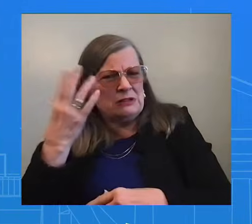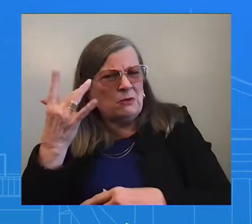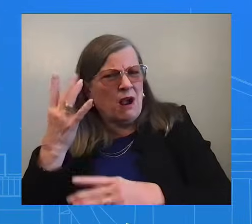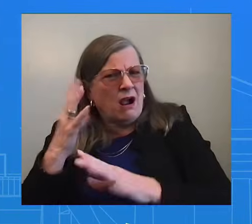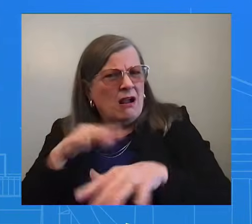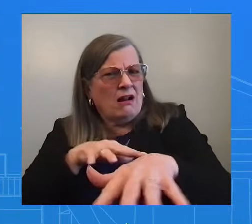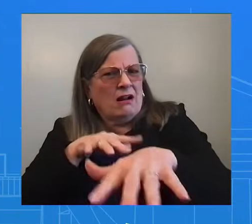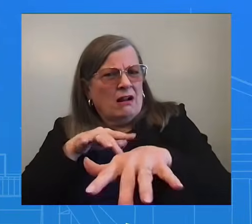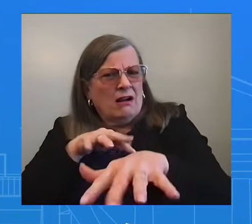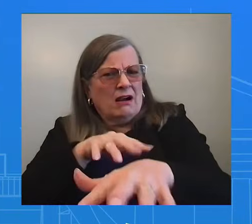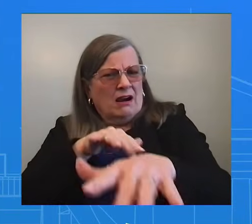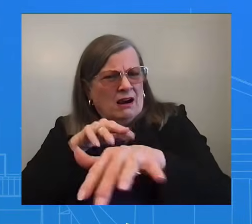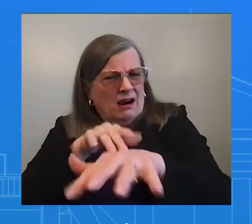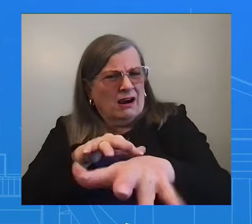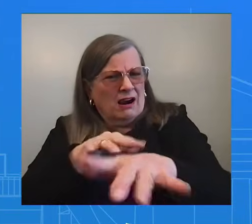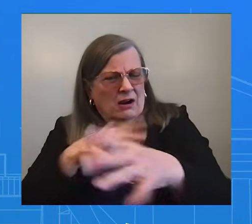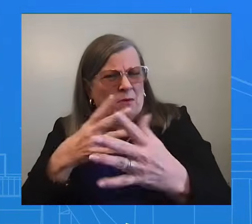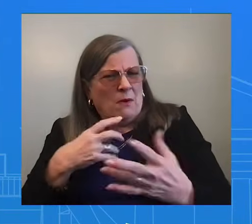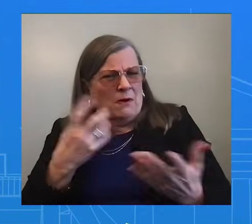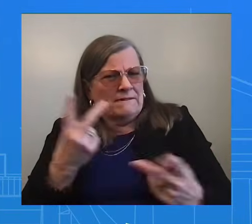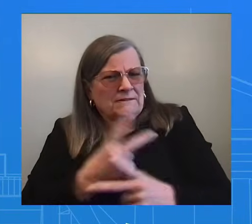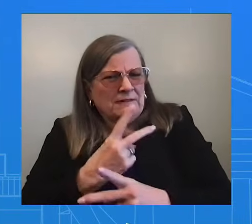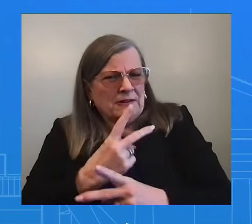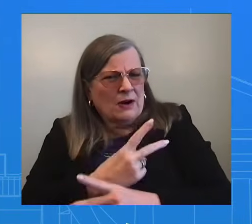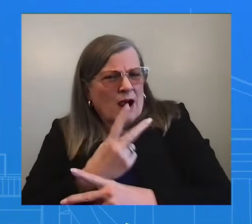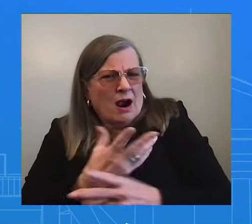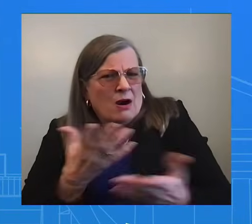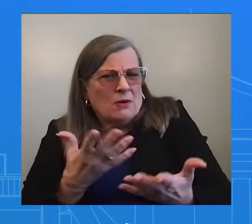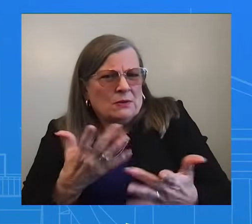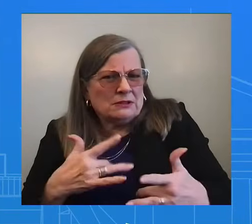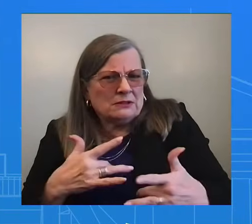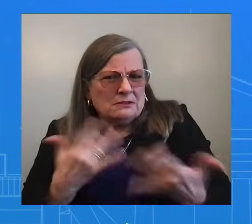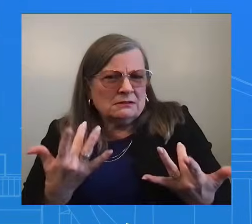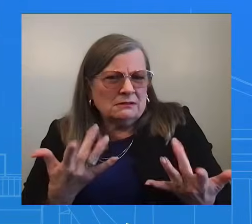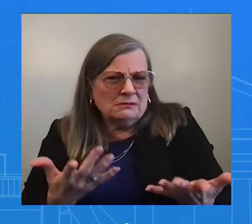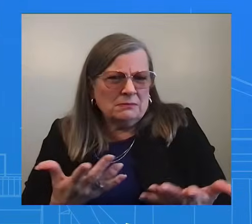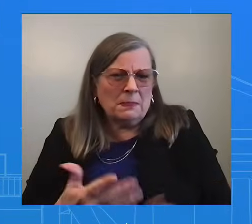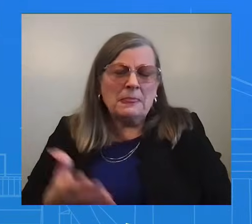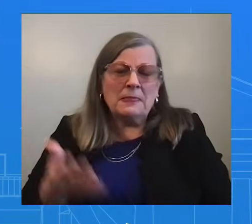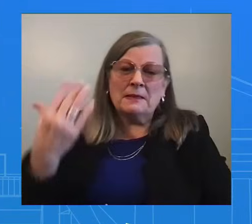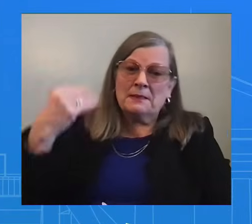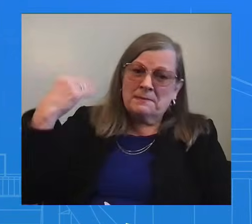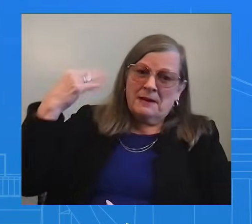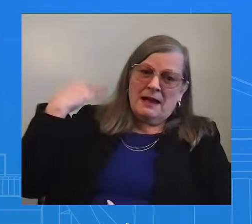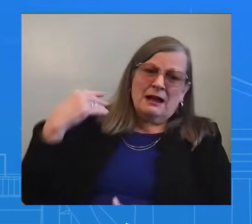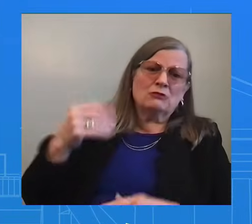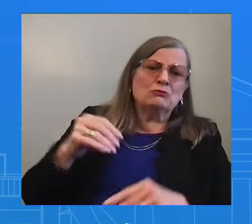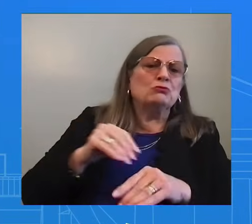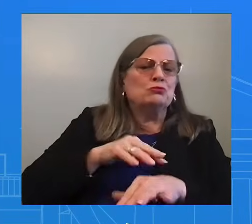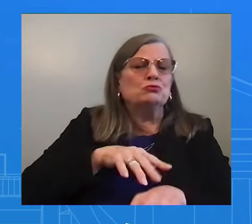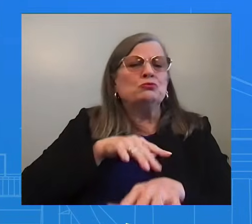there was a general decline in some of the -- the migrant flows. Again, not -- not perfect.